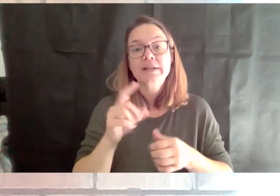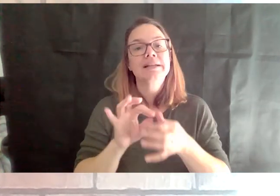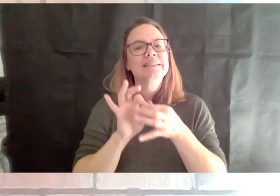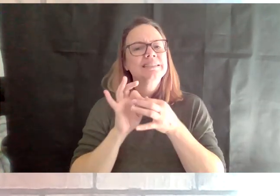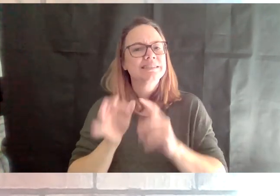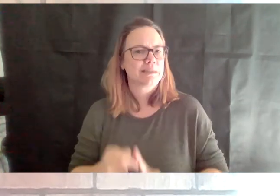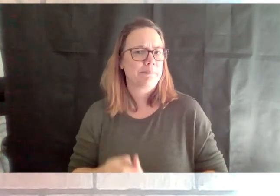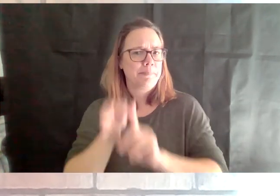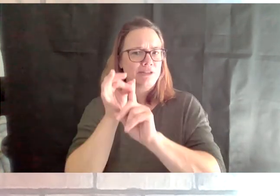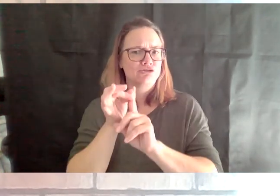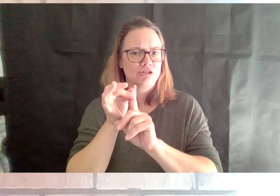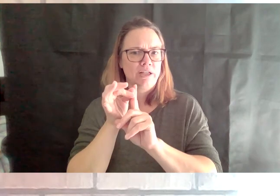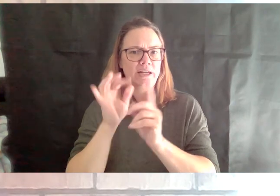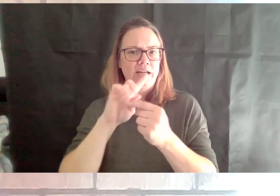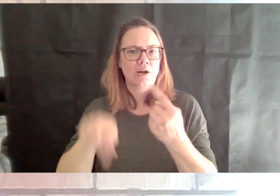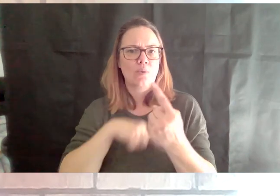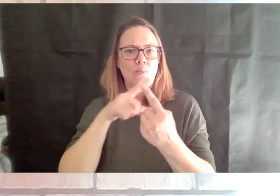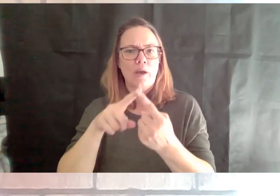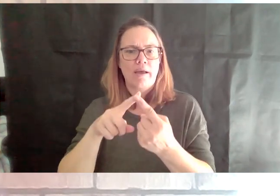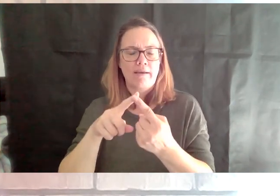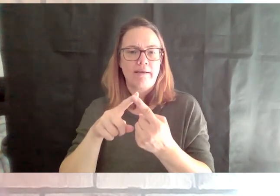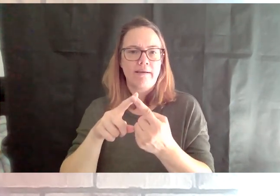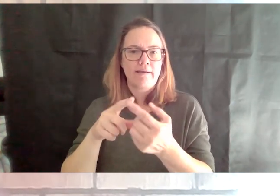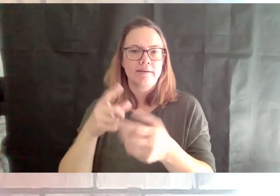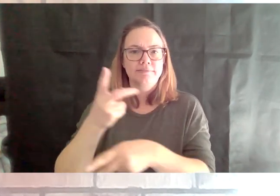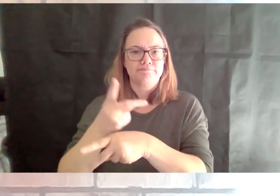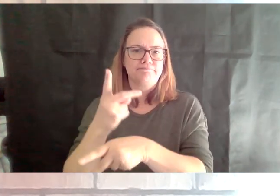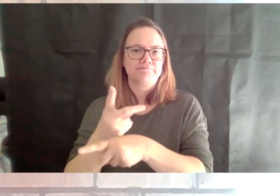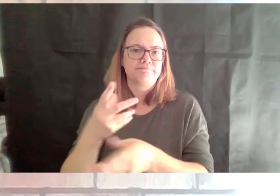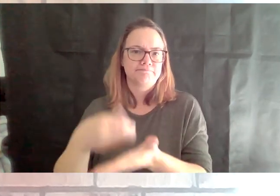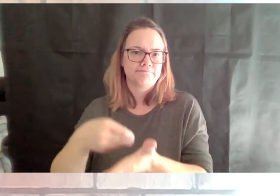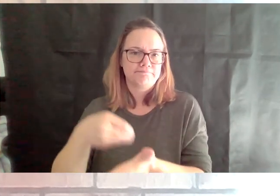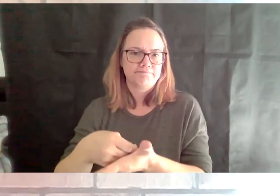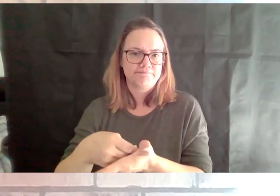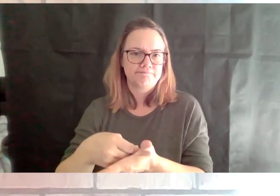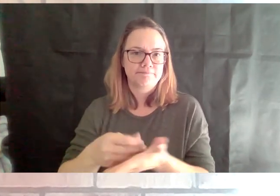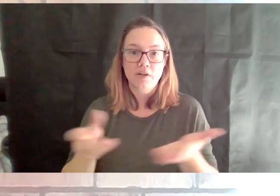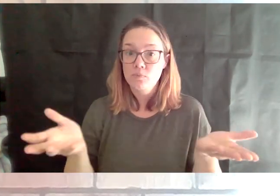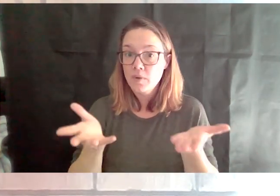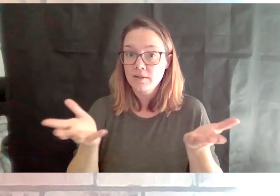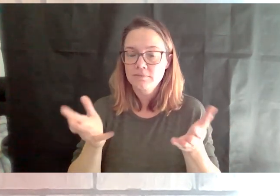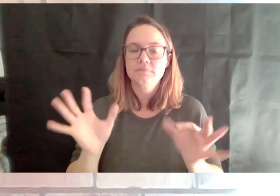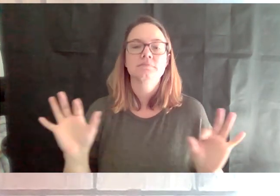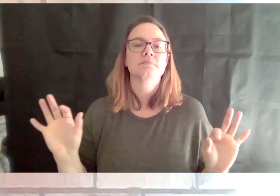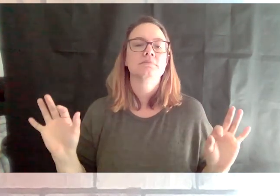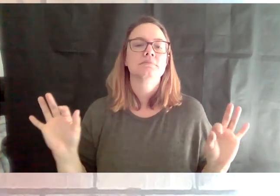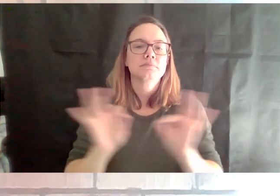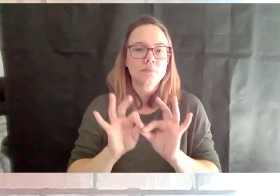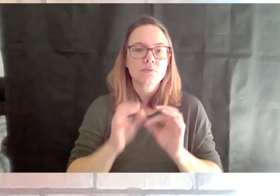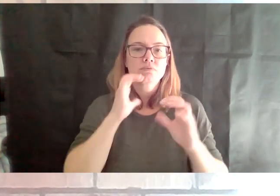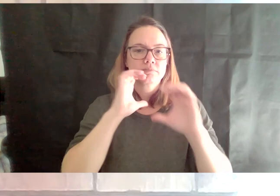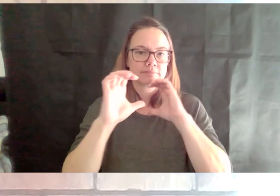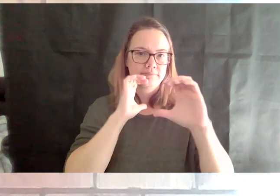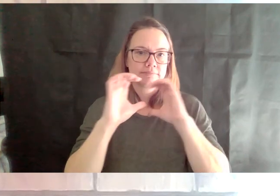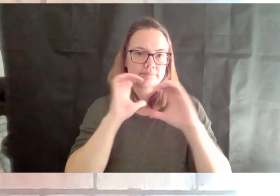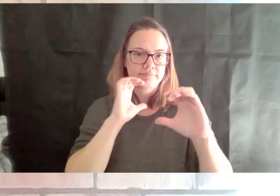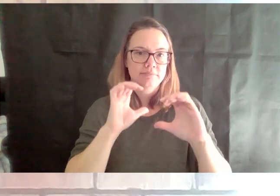with your personal finances, is quite simply communication. It's not only about phone calls, emails, or even a face